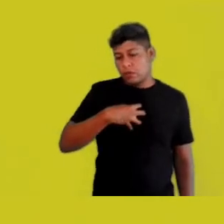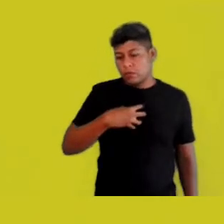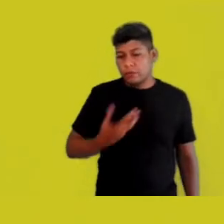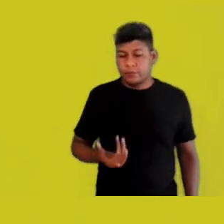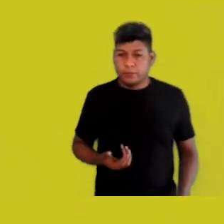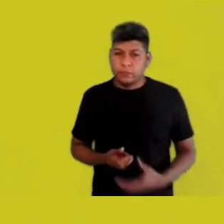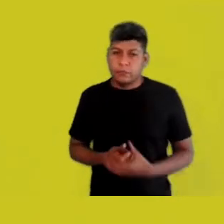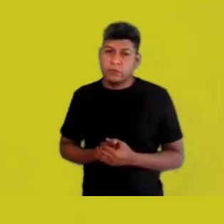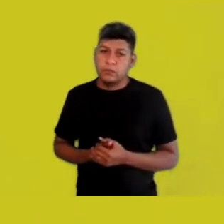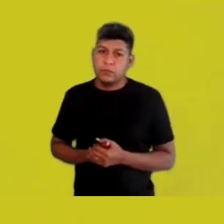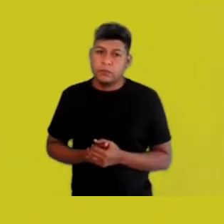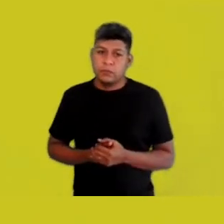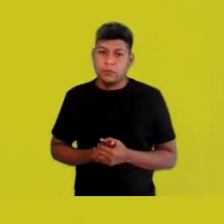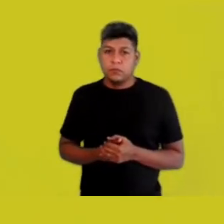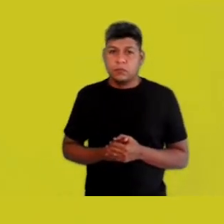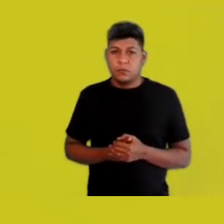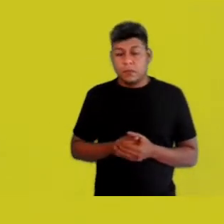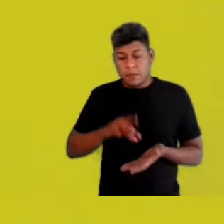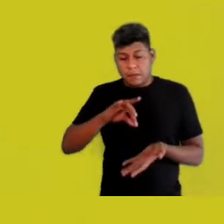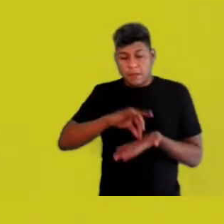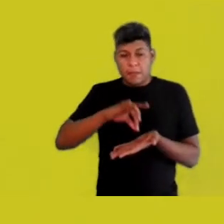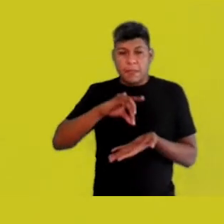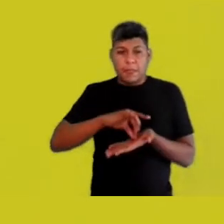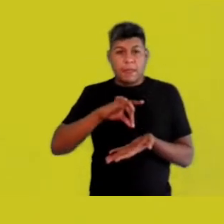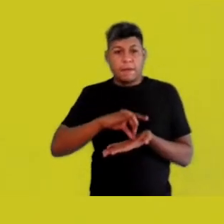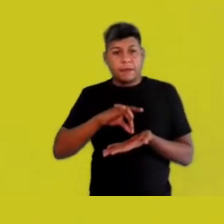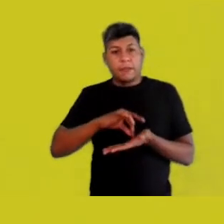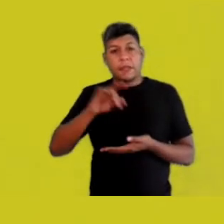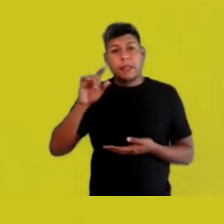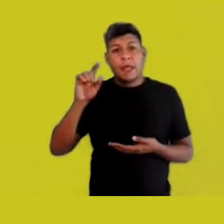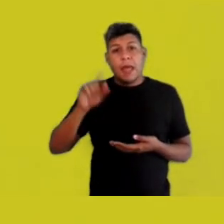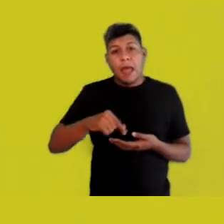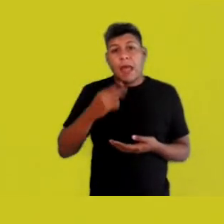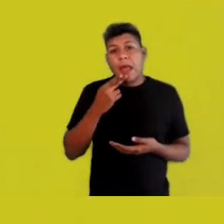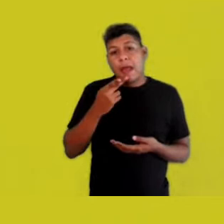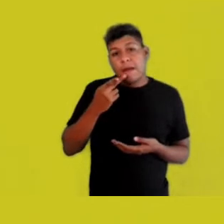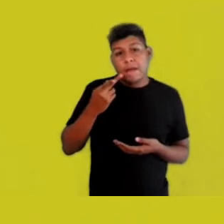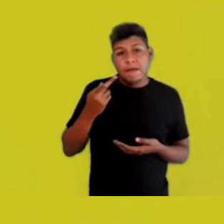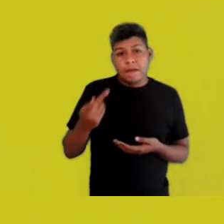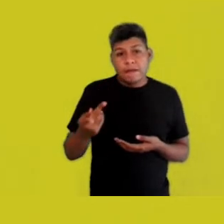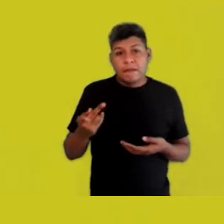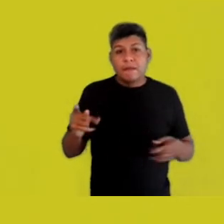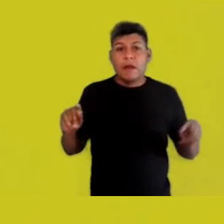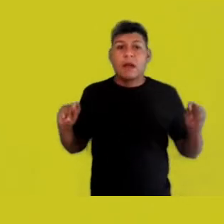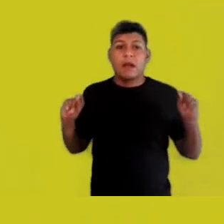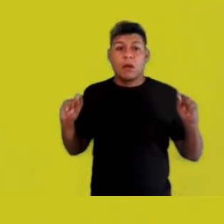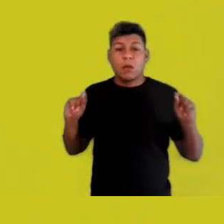In fact, what Tiganá said about this kindoki notion,